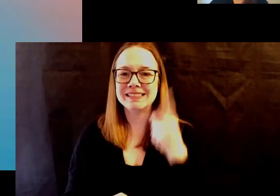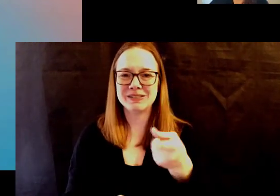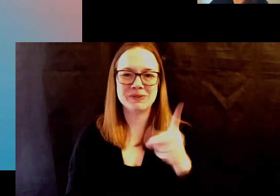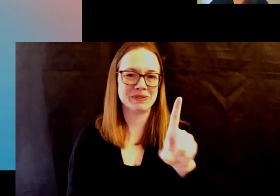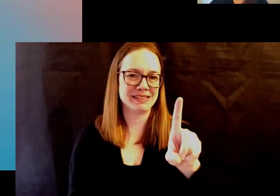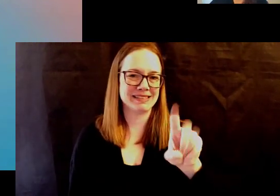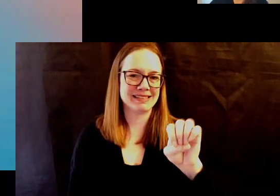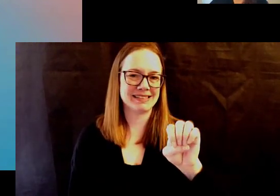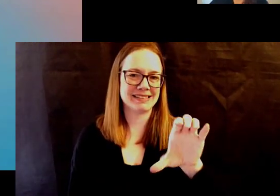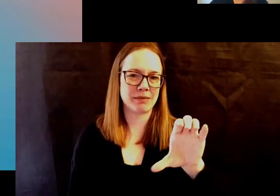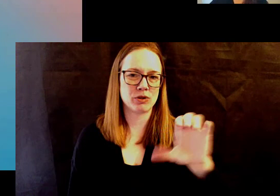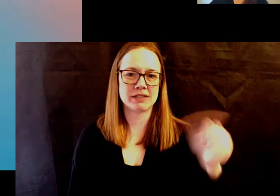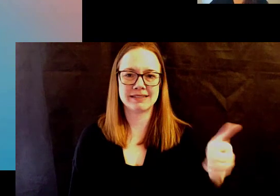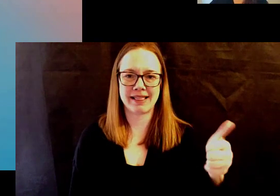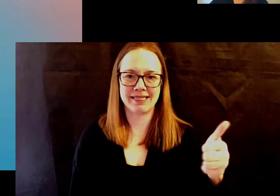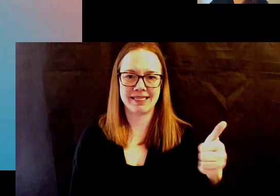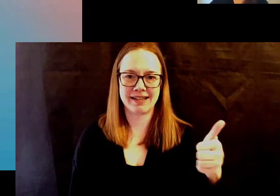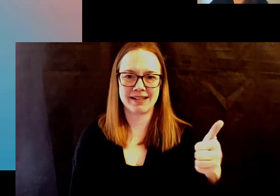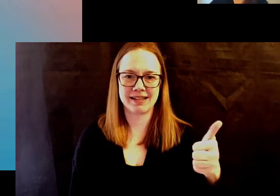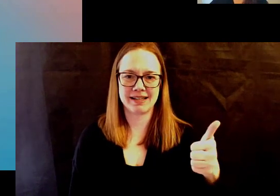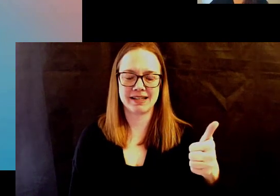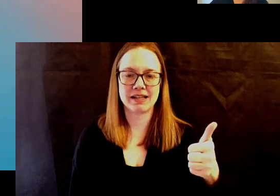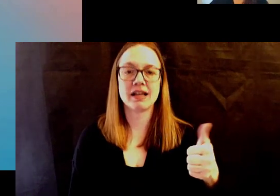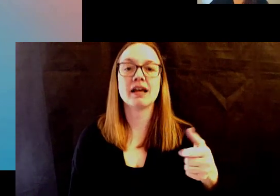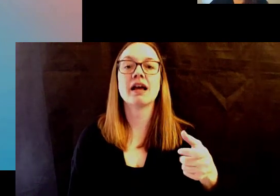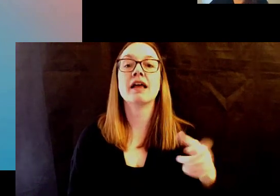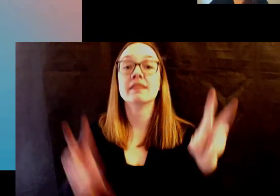Our topic is, You're In the Room, Now What?